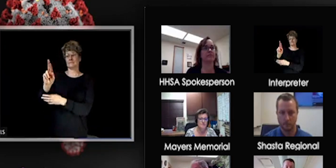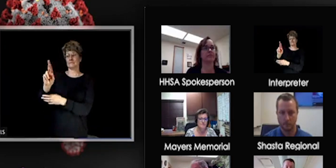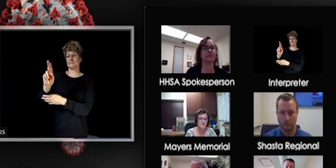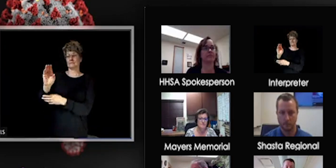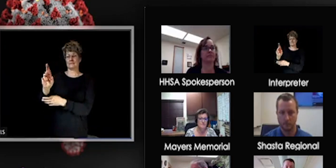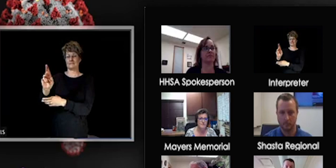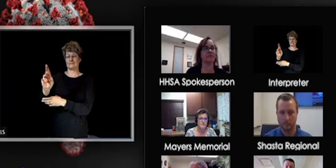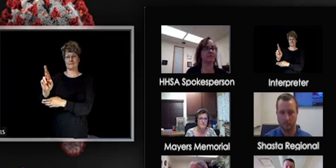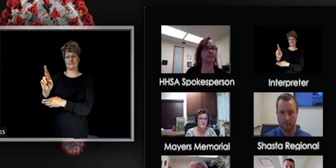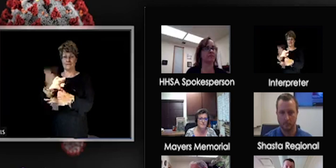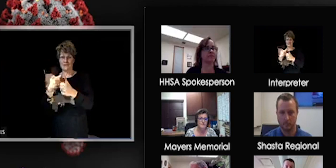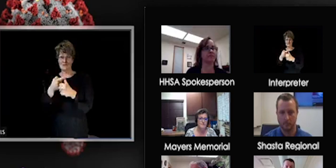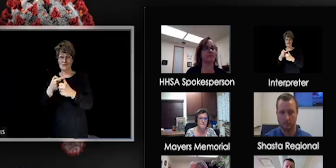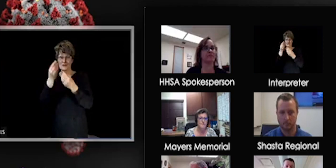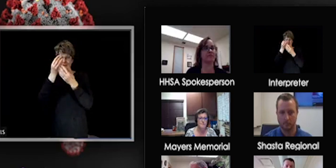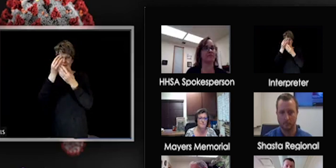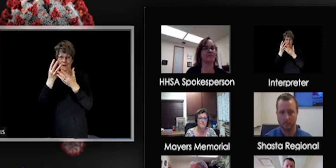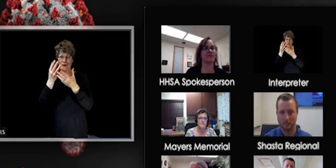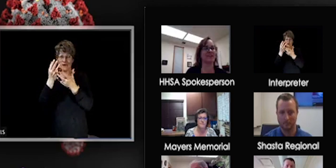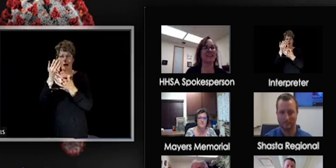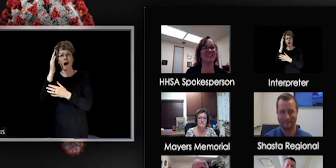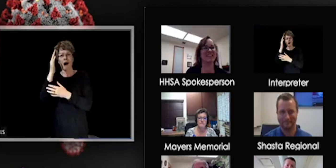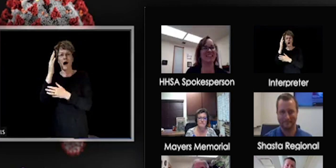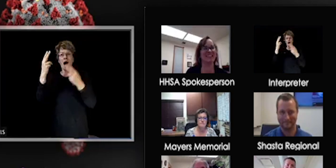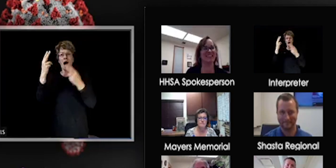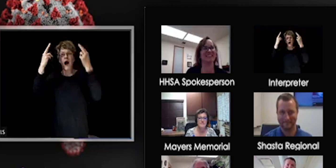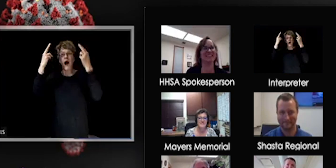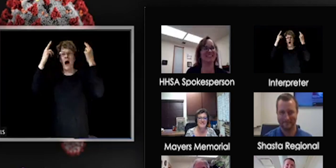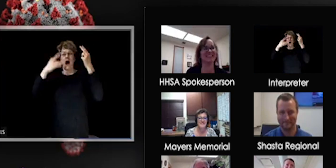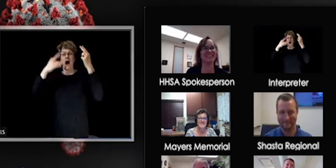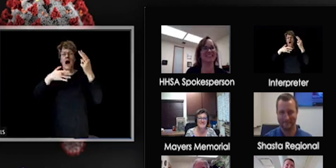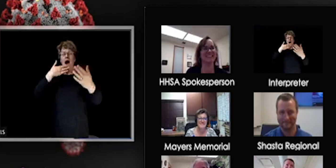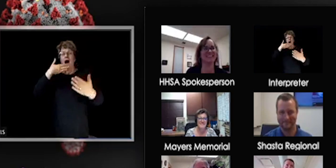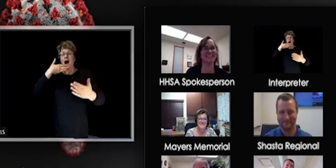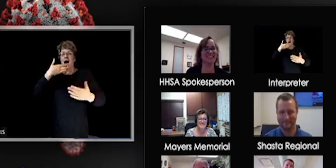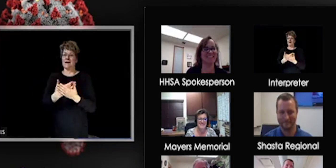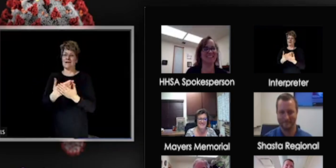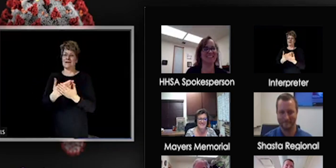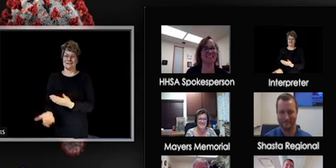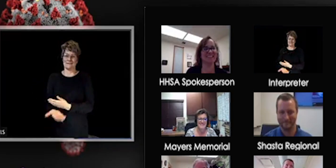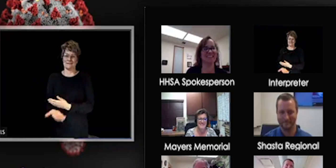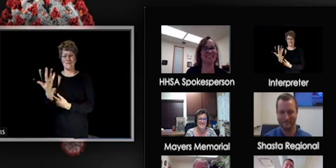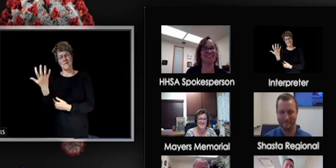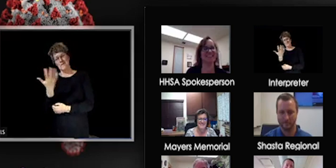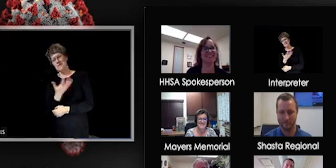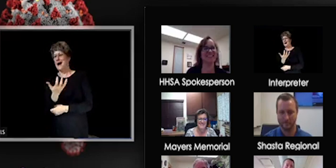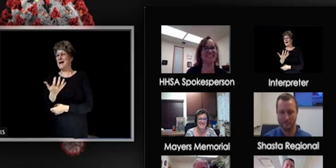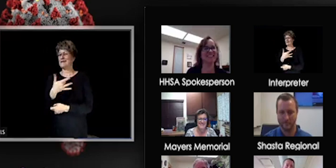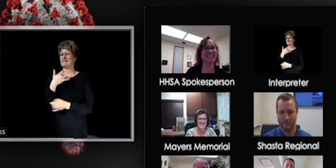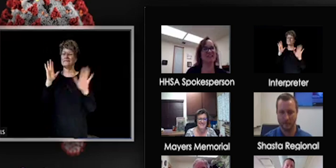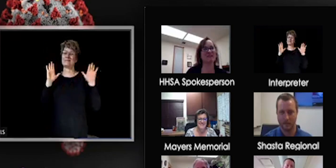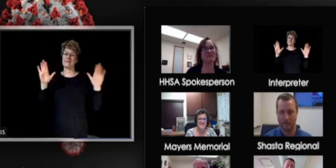that a haircut could feel so good this morning, as how it did. I have a question or would